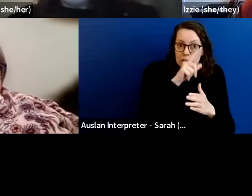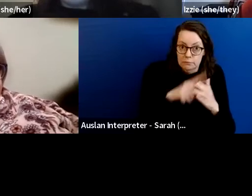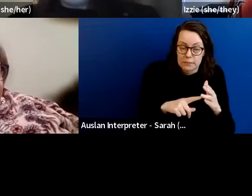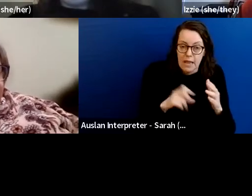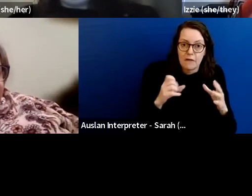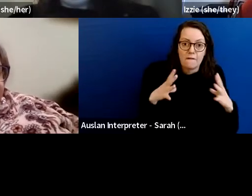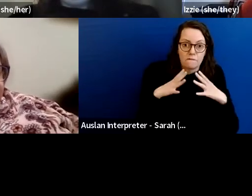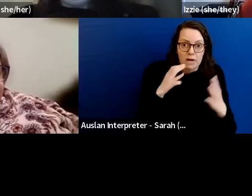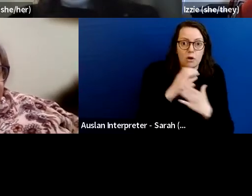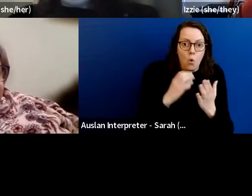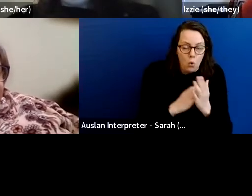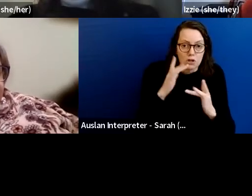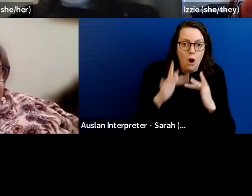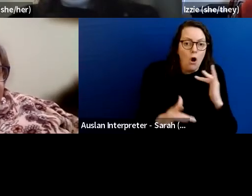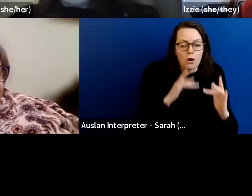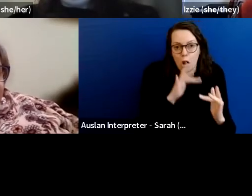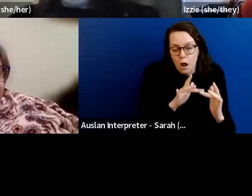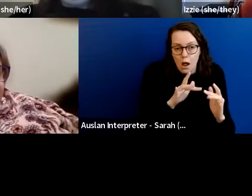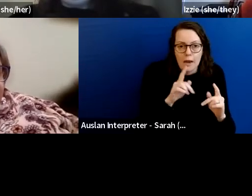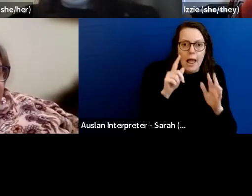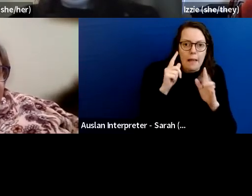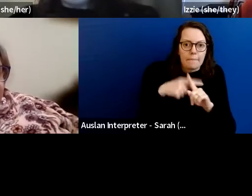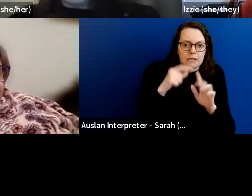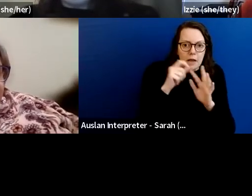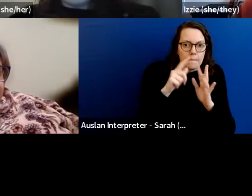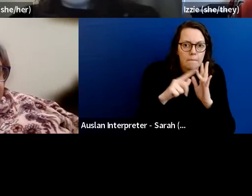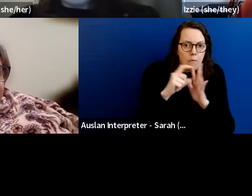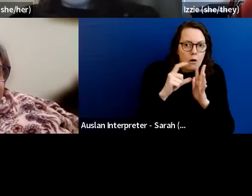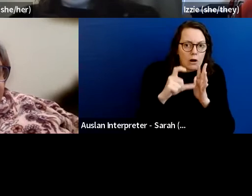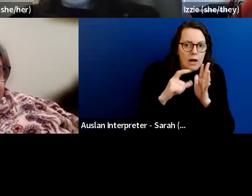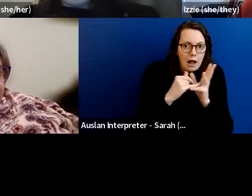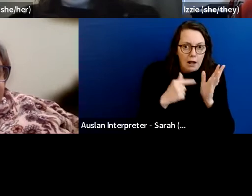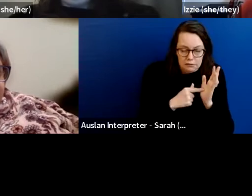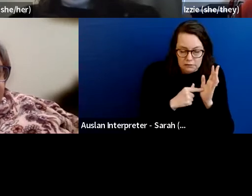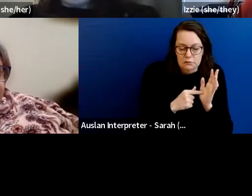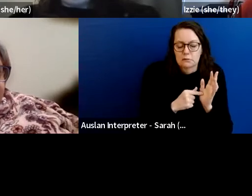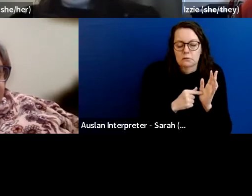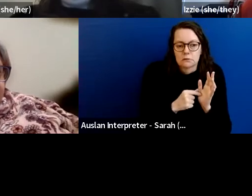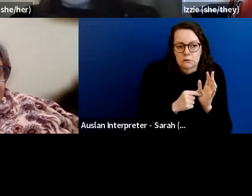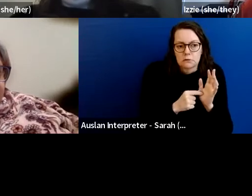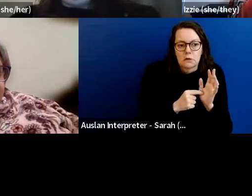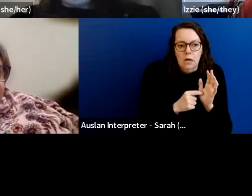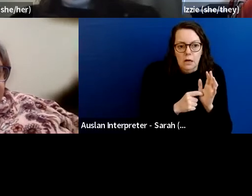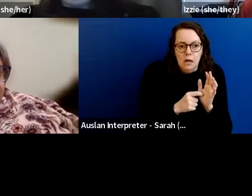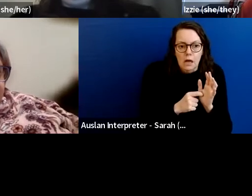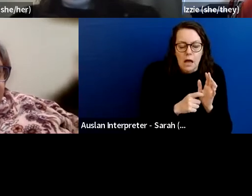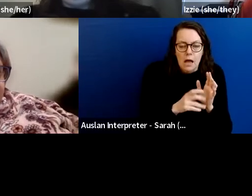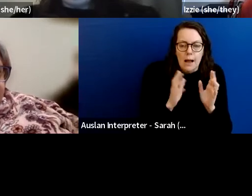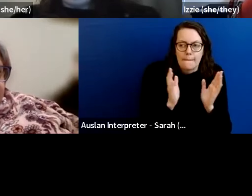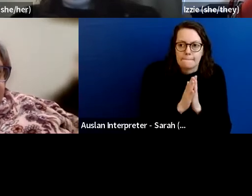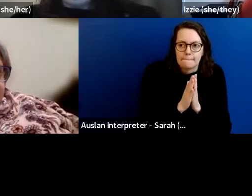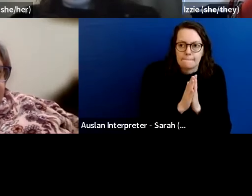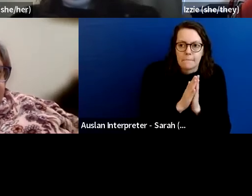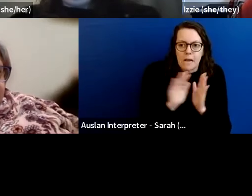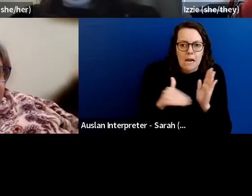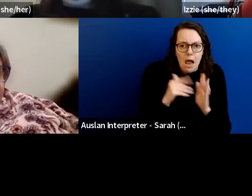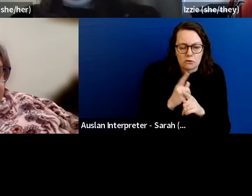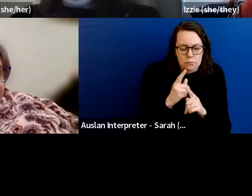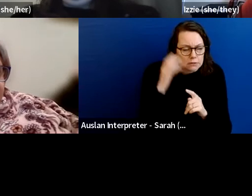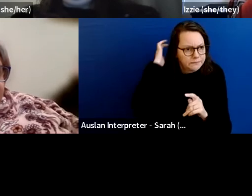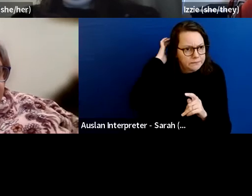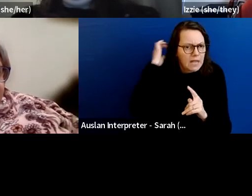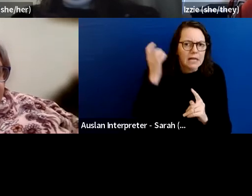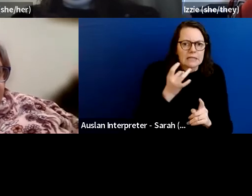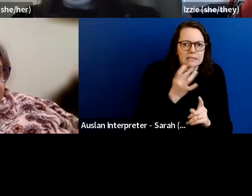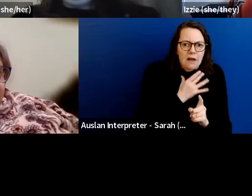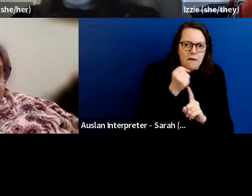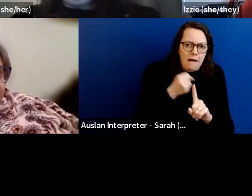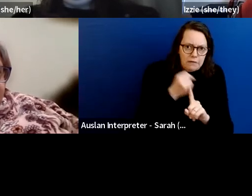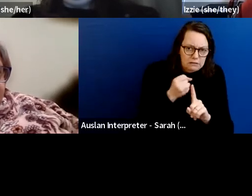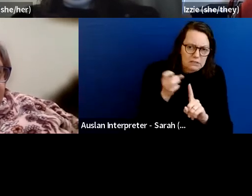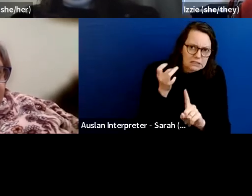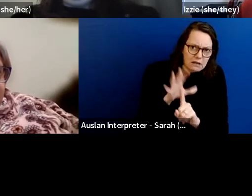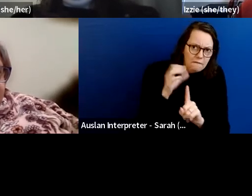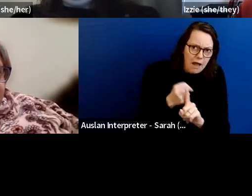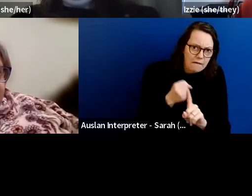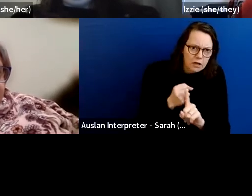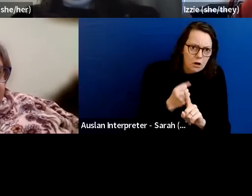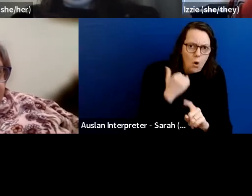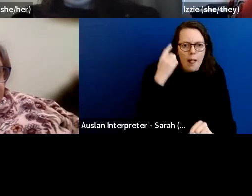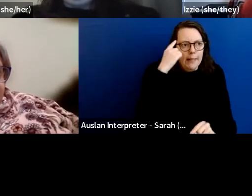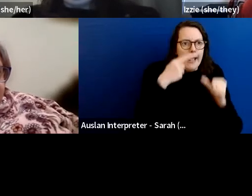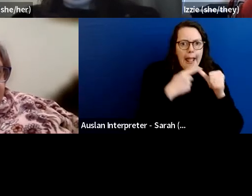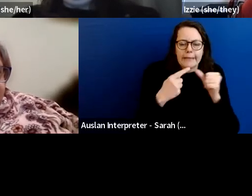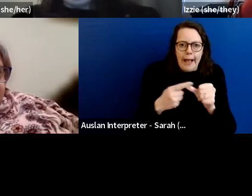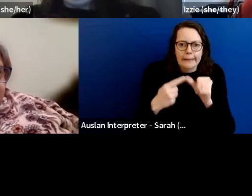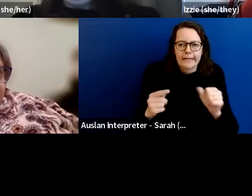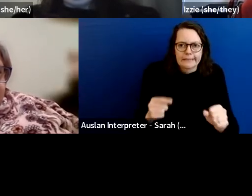So that includes an online program and a podcast that runs alongside that arm, and lastly you know often when we talk about self advocacy or advocating, we want to offer solutions.